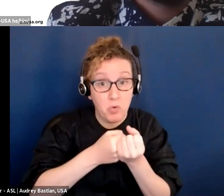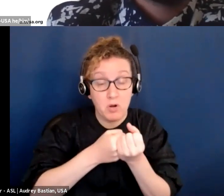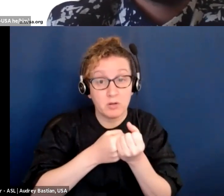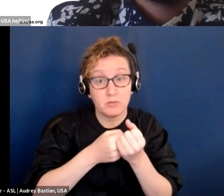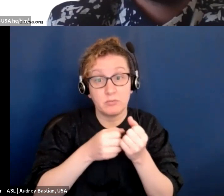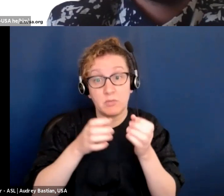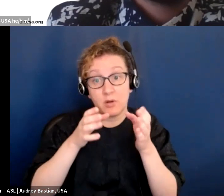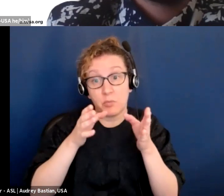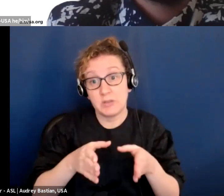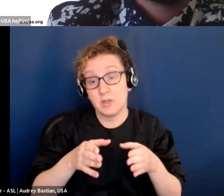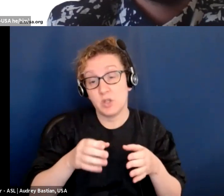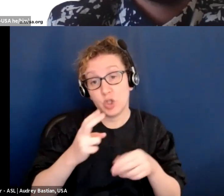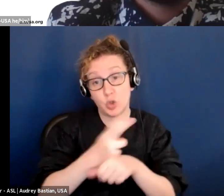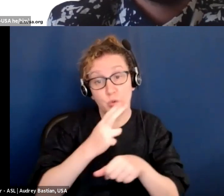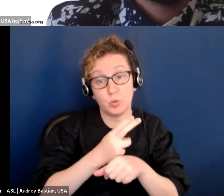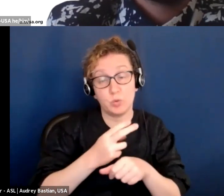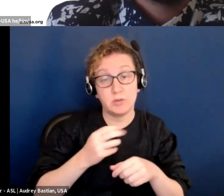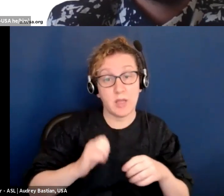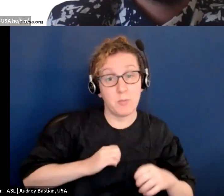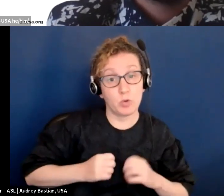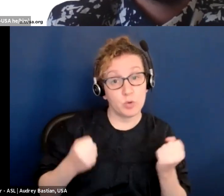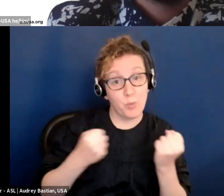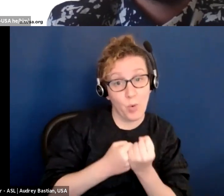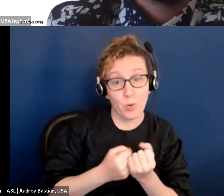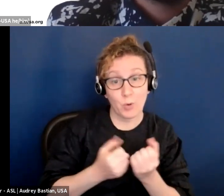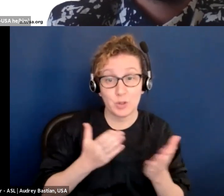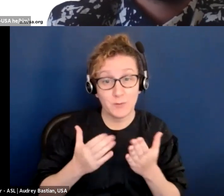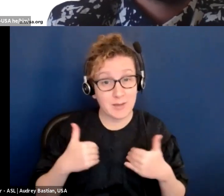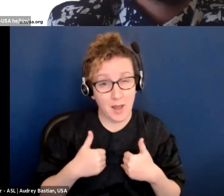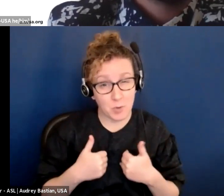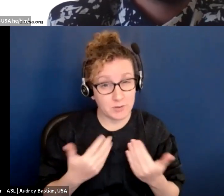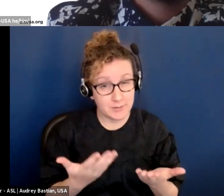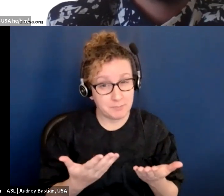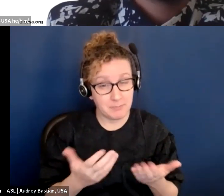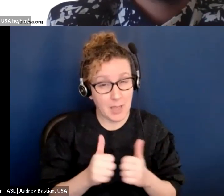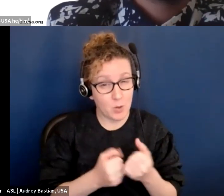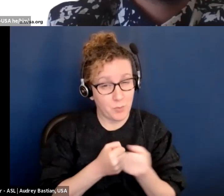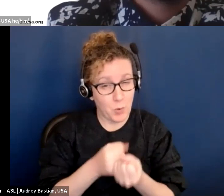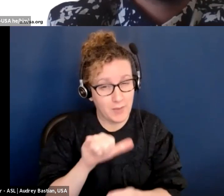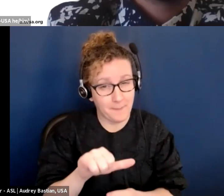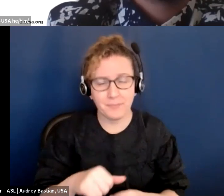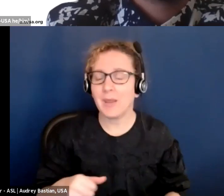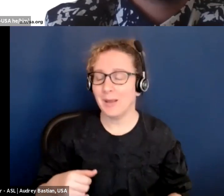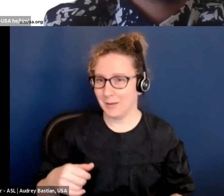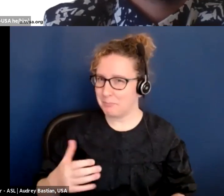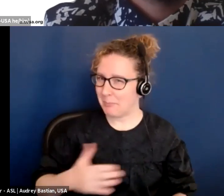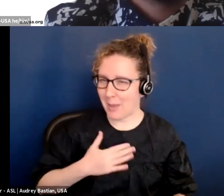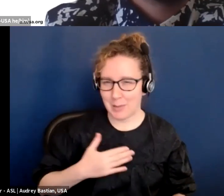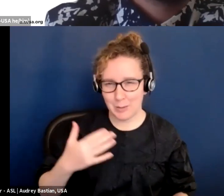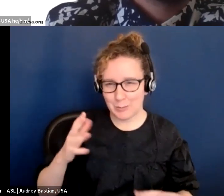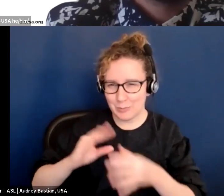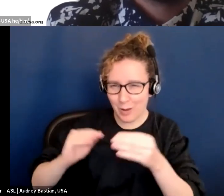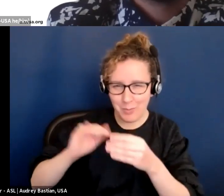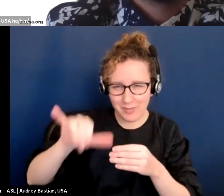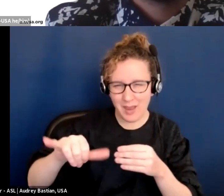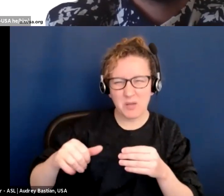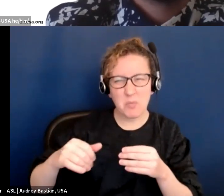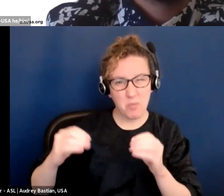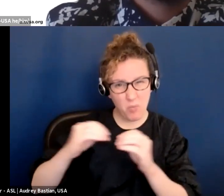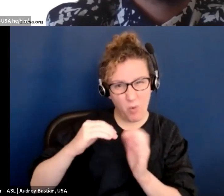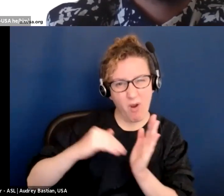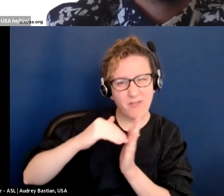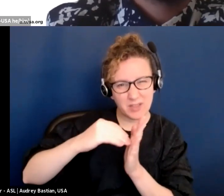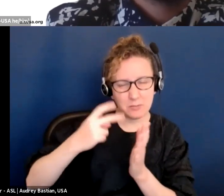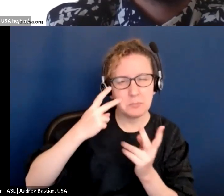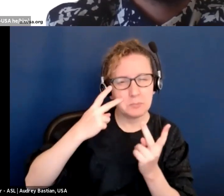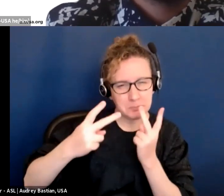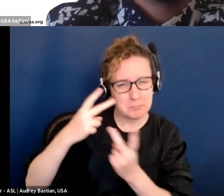We see this a lot more often lately. The way we do it is once you have